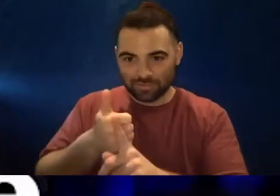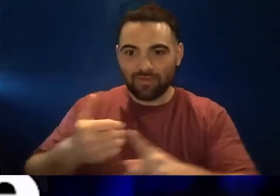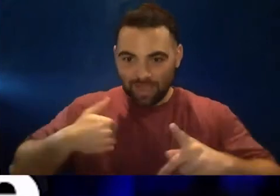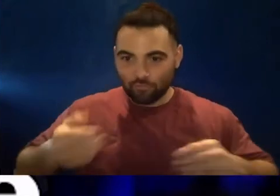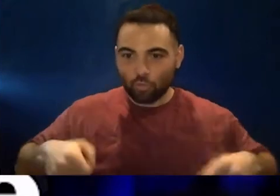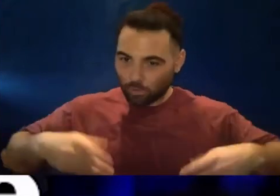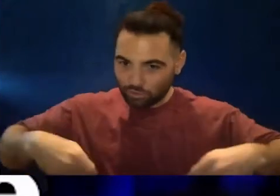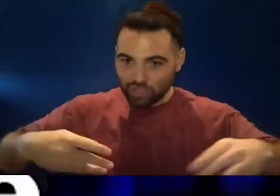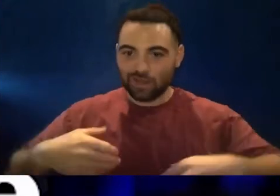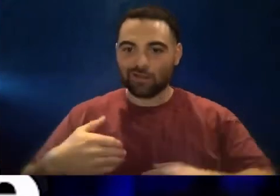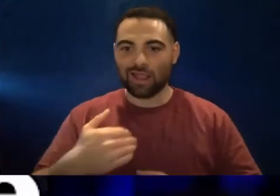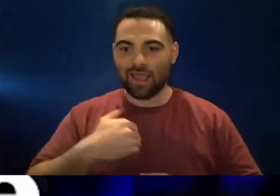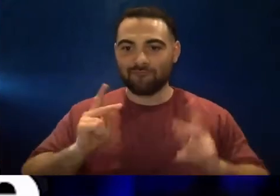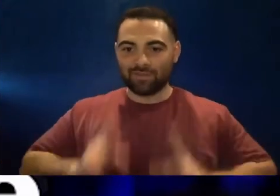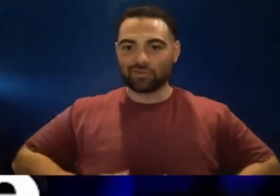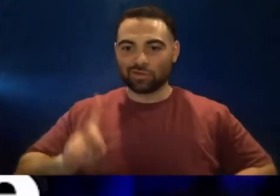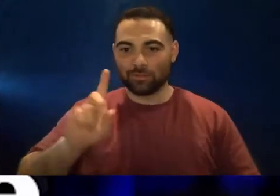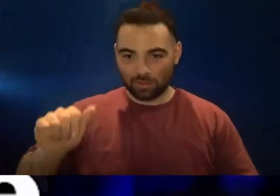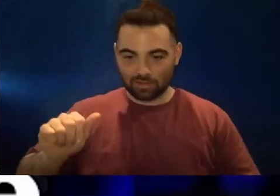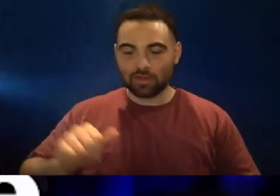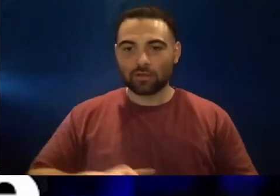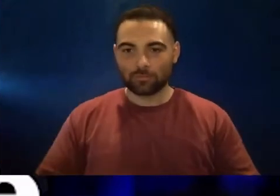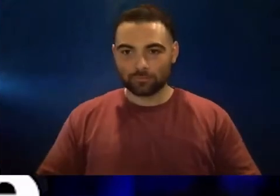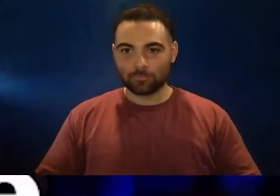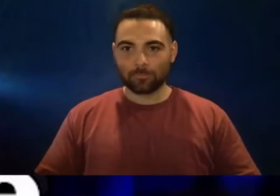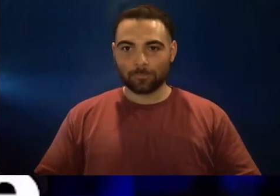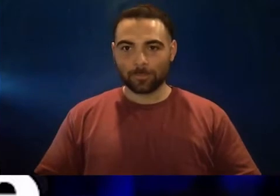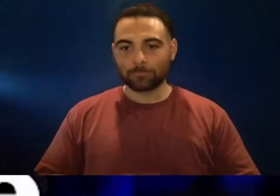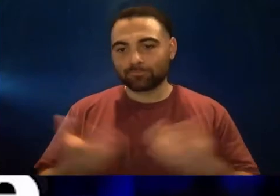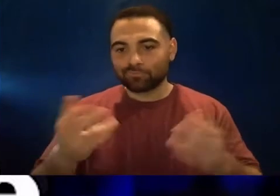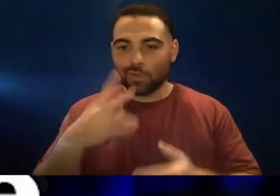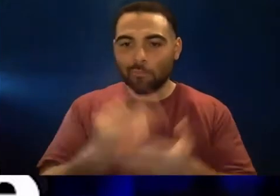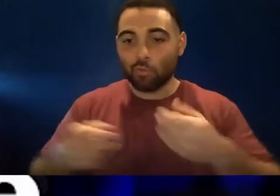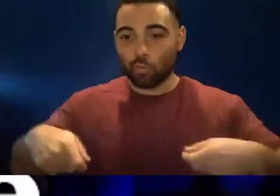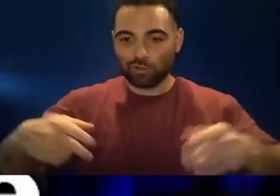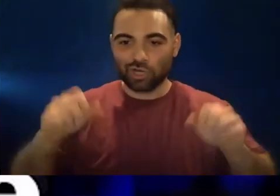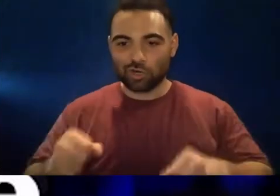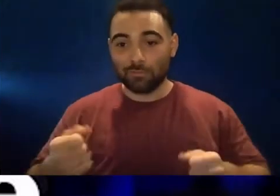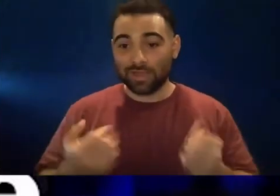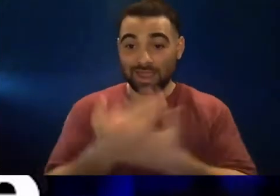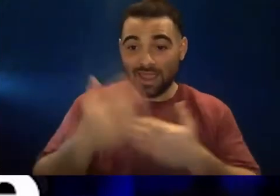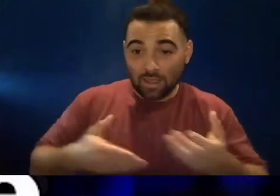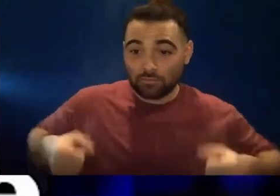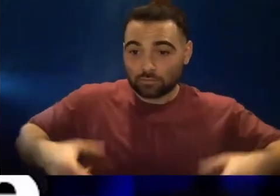both manual chairs and motorized chairs as well. So we wanted to cover the whole thing.